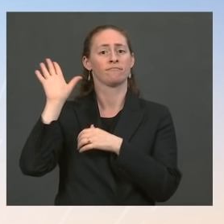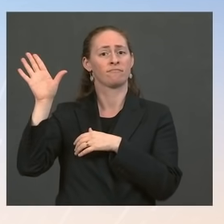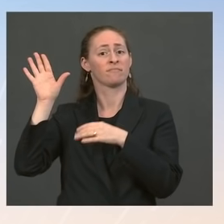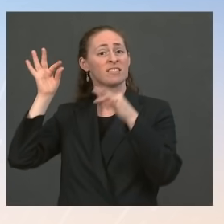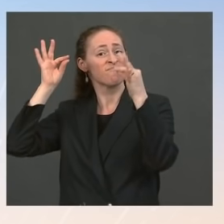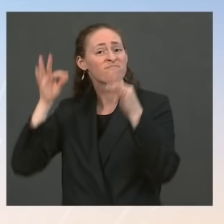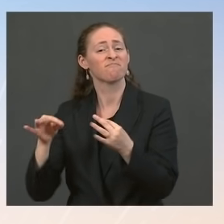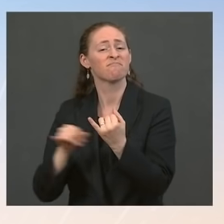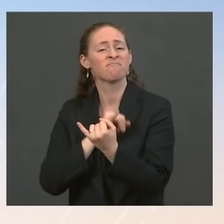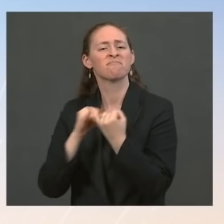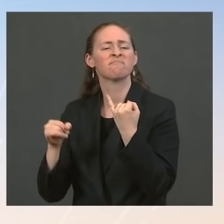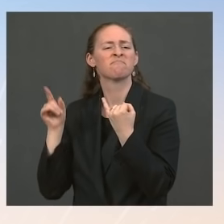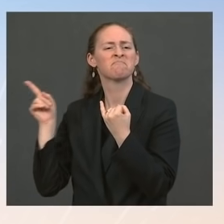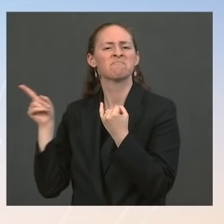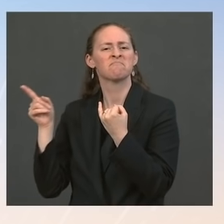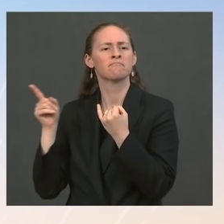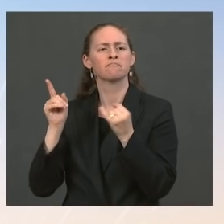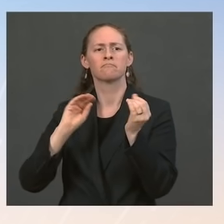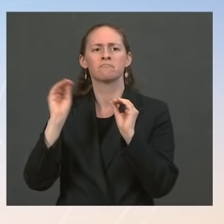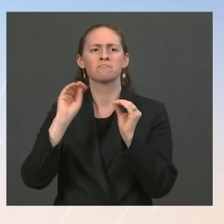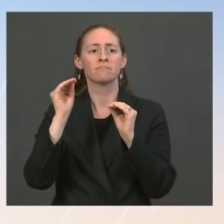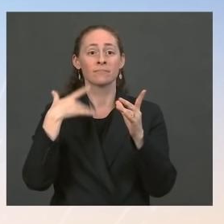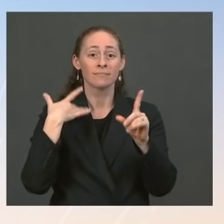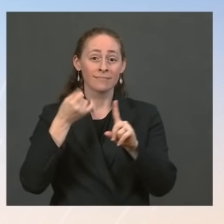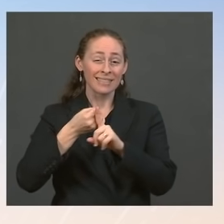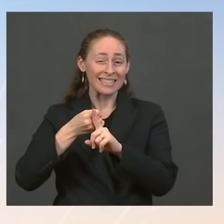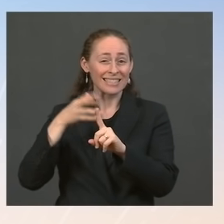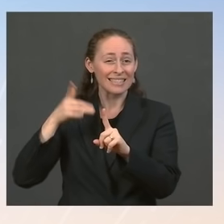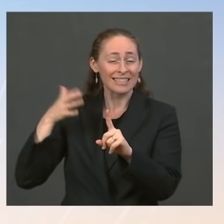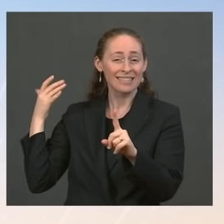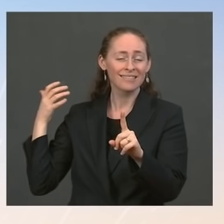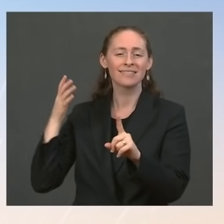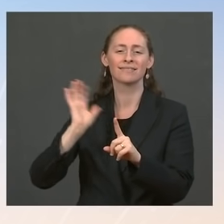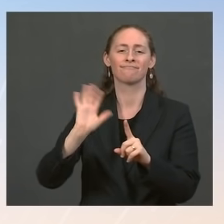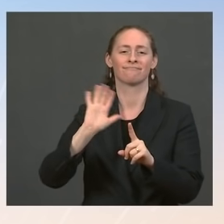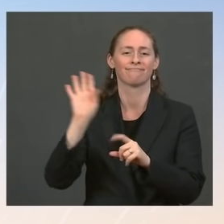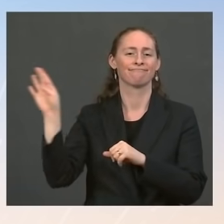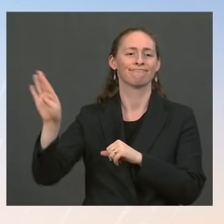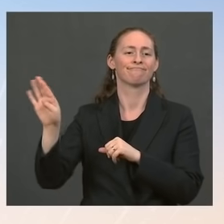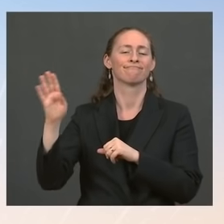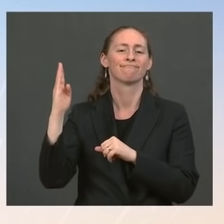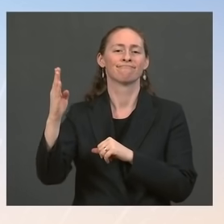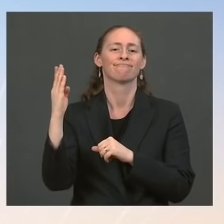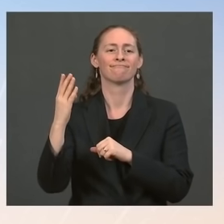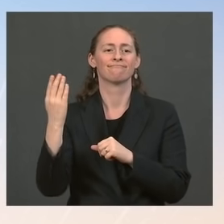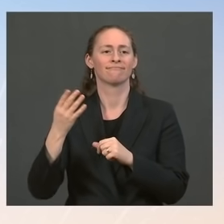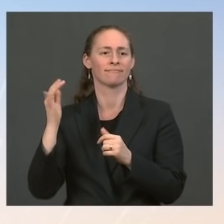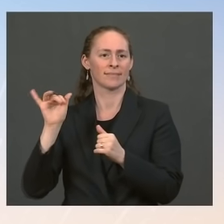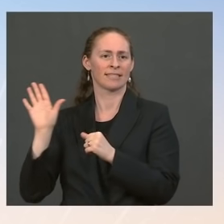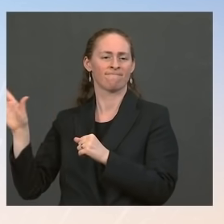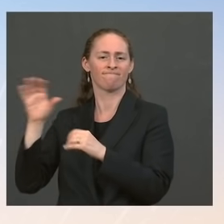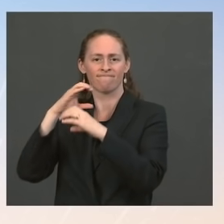And we're not going to detail those private discussions, private decisions that happen in the Situation Room for the public.